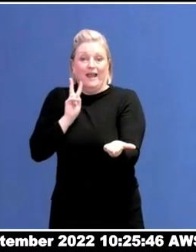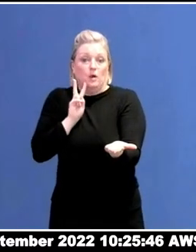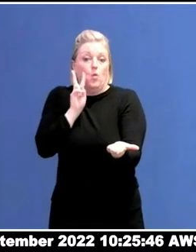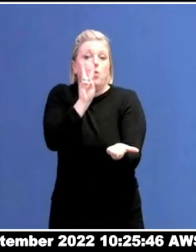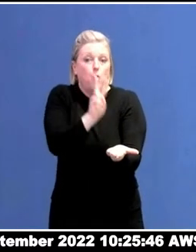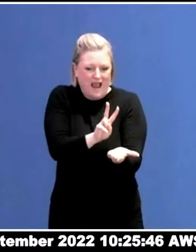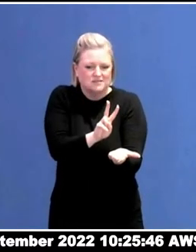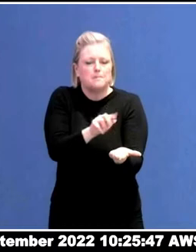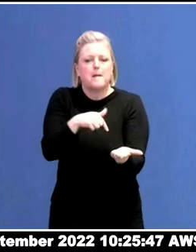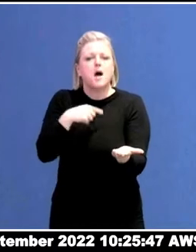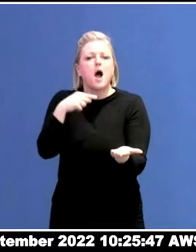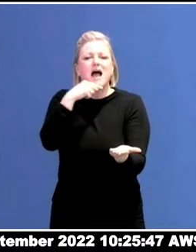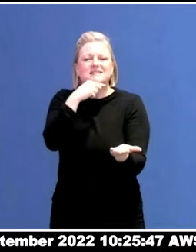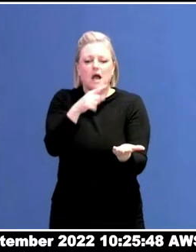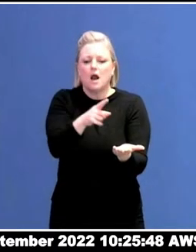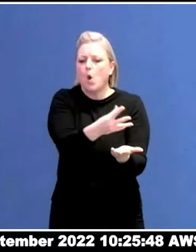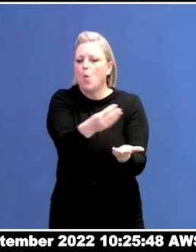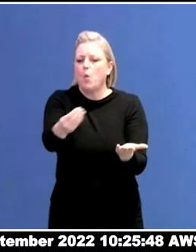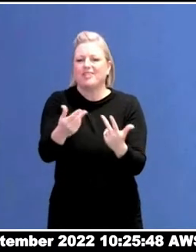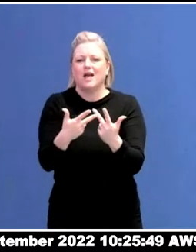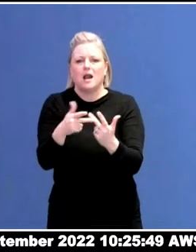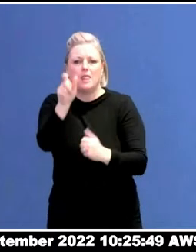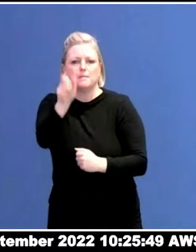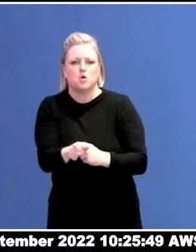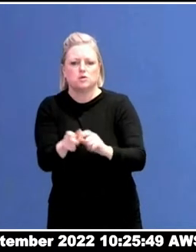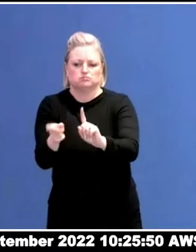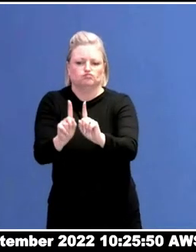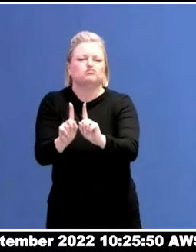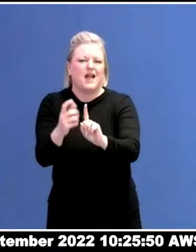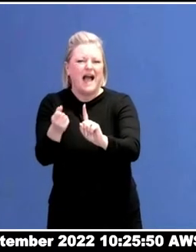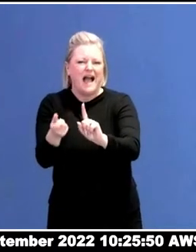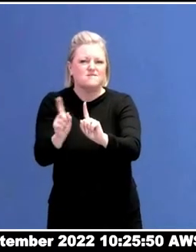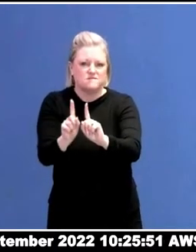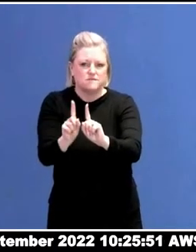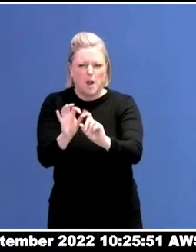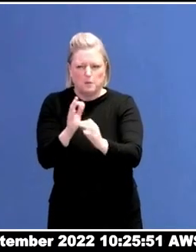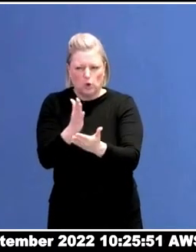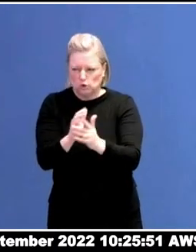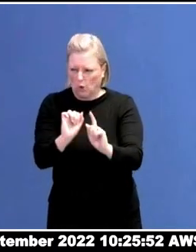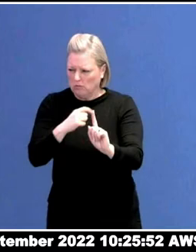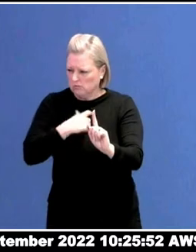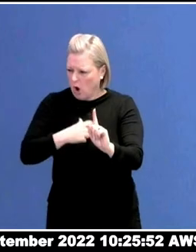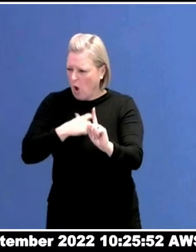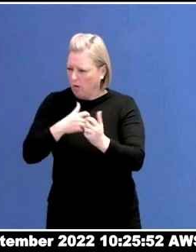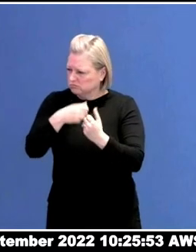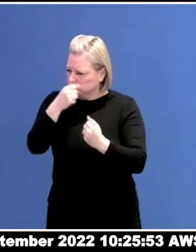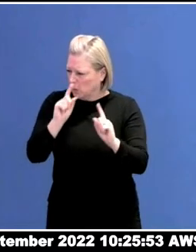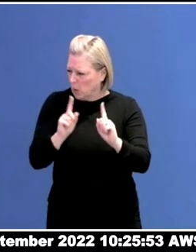trained person - I'm not sure what they were specialist - qualifications were, but they